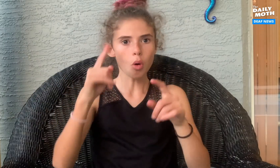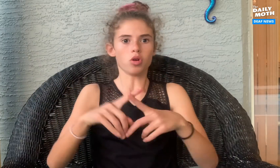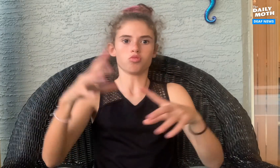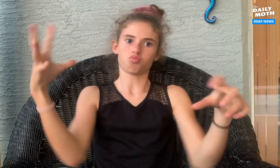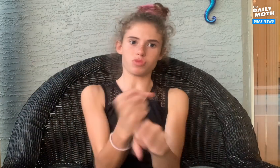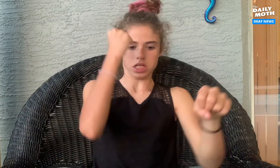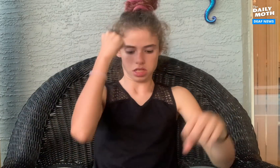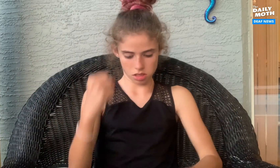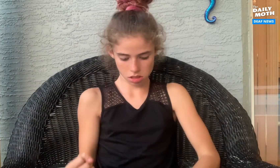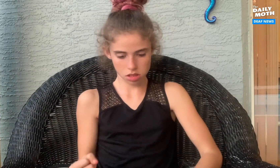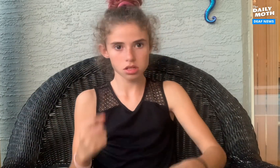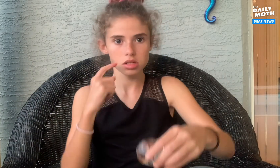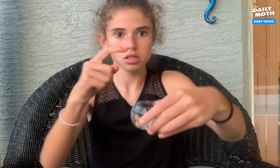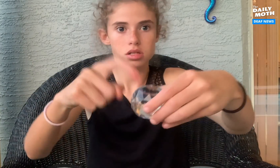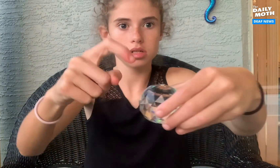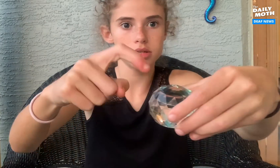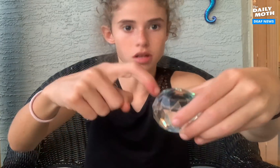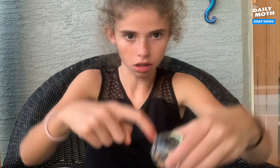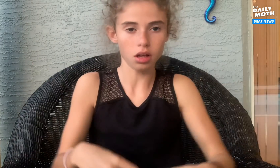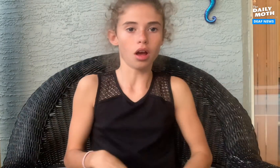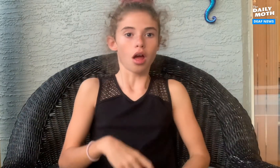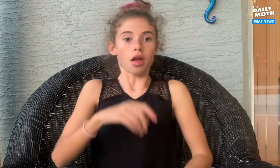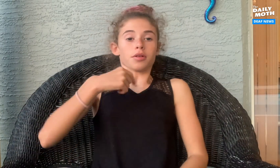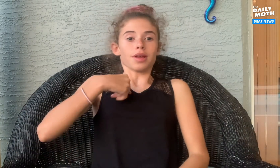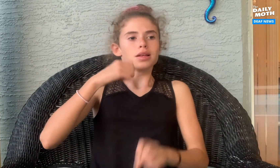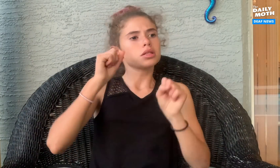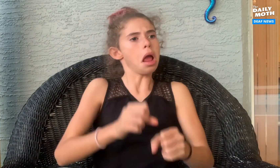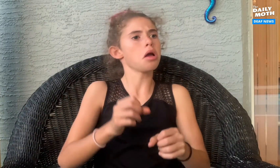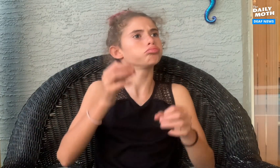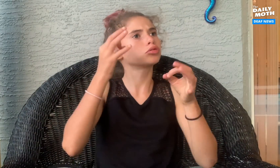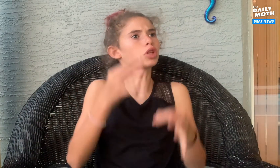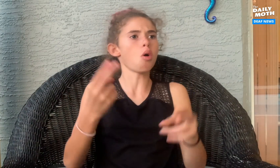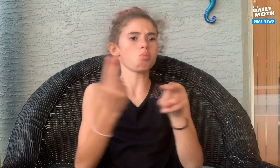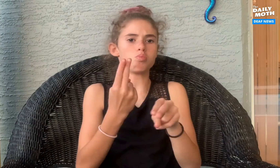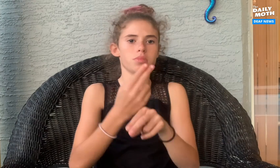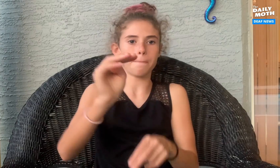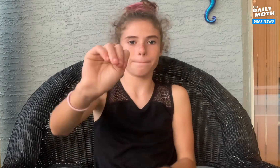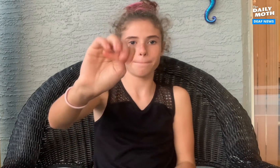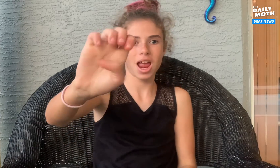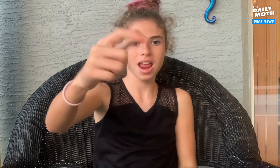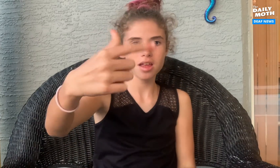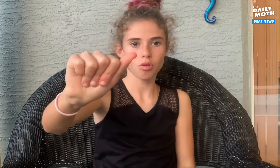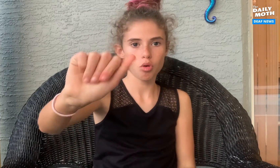criticized Bloomberg again for his "stop and frisk" program.